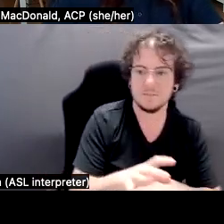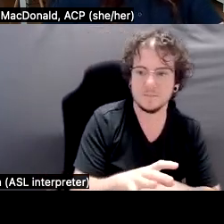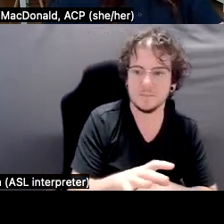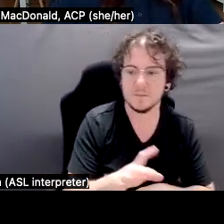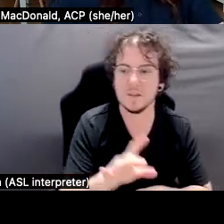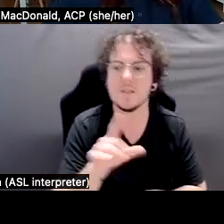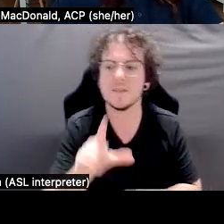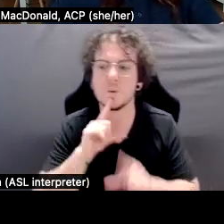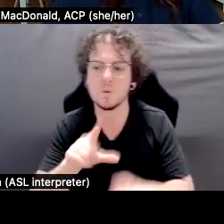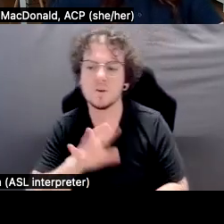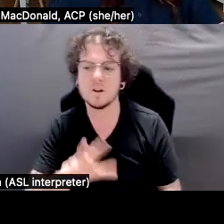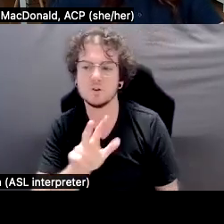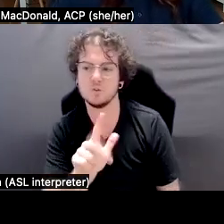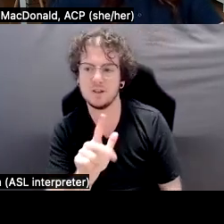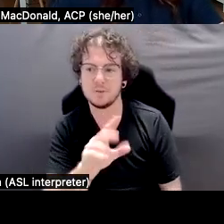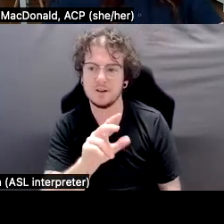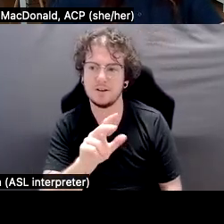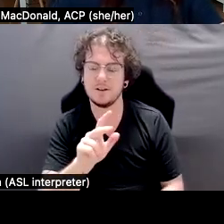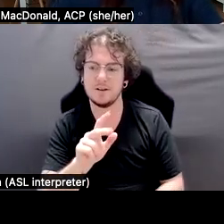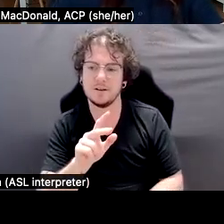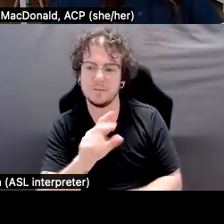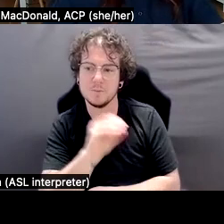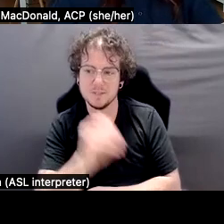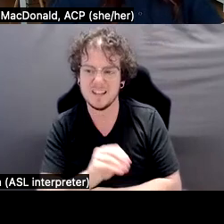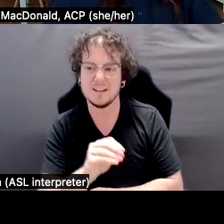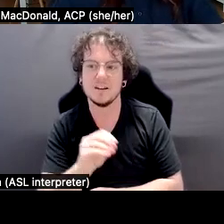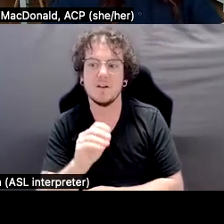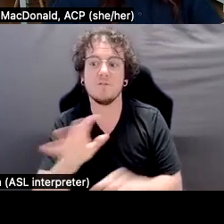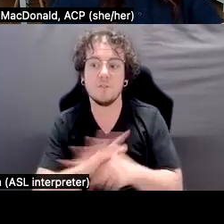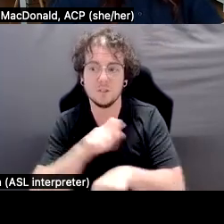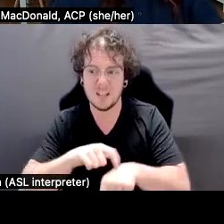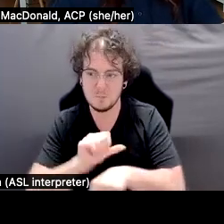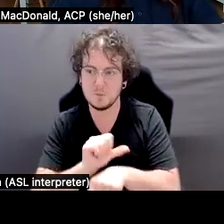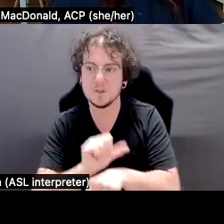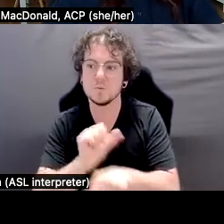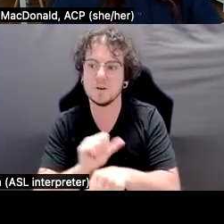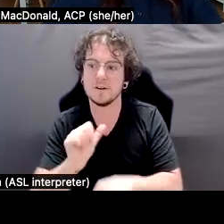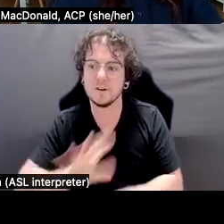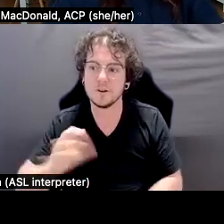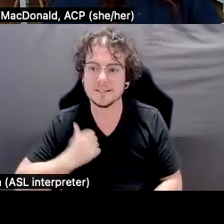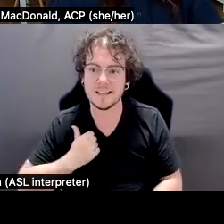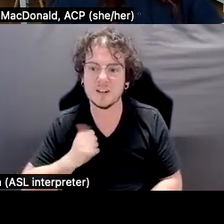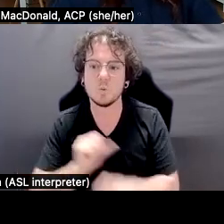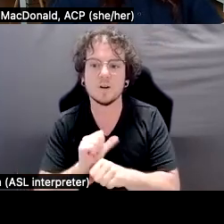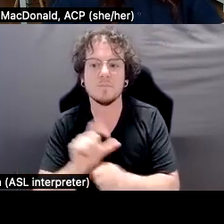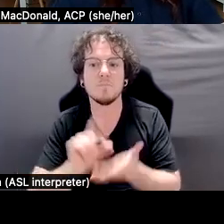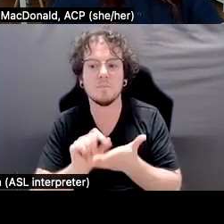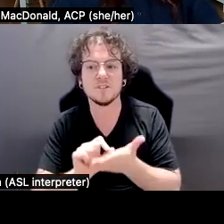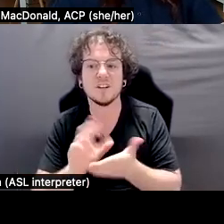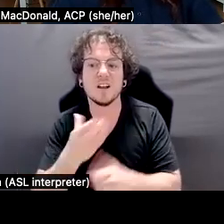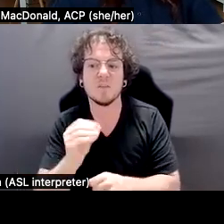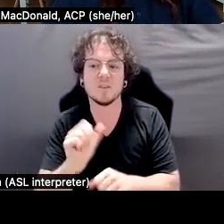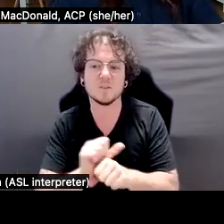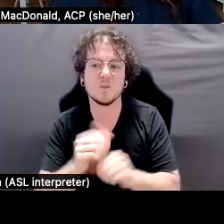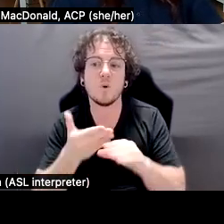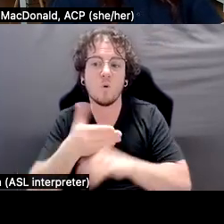firms with over 100 employees, while in our survey we only reported around 16% working at